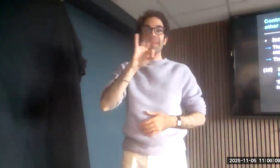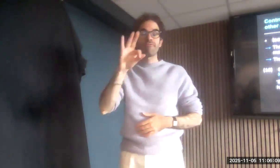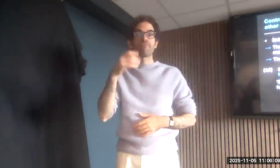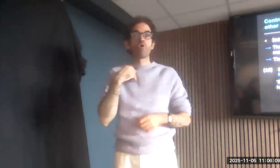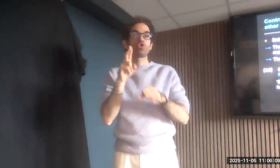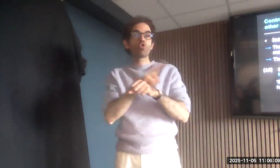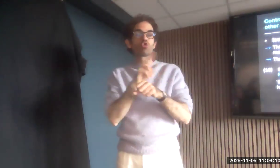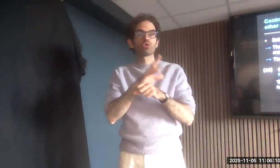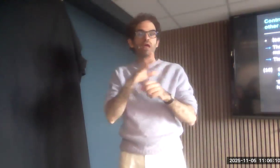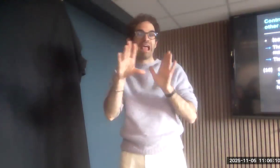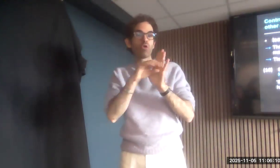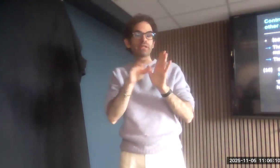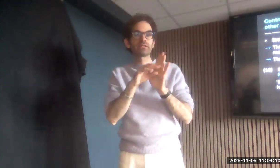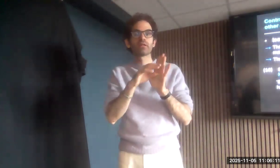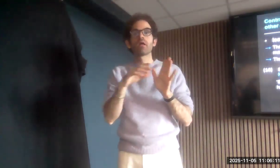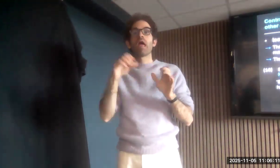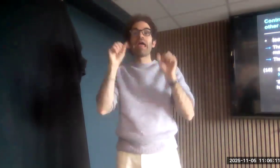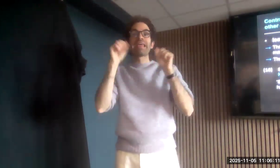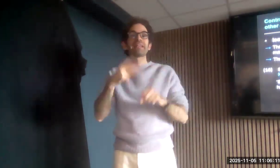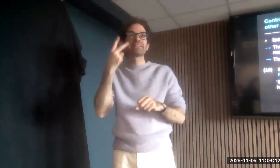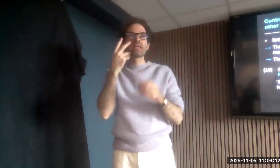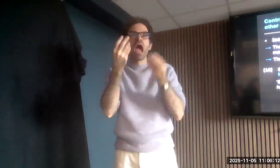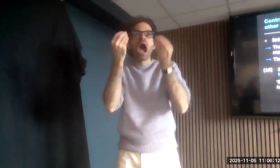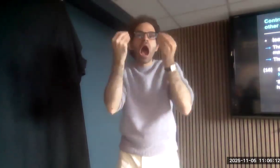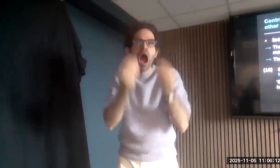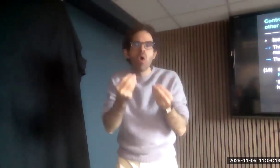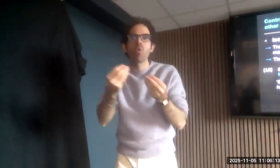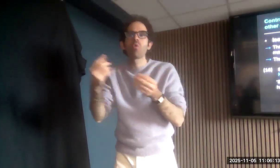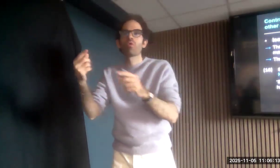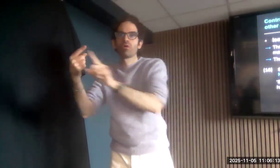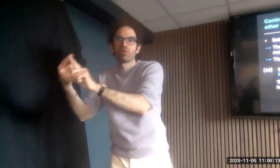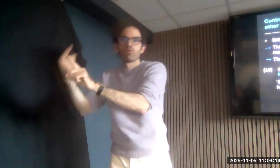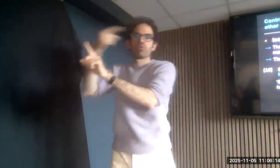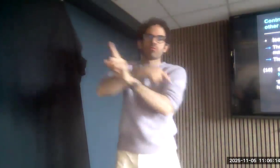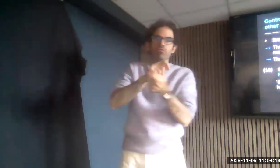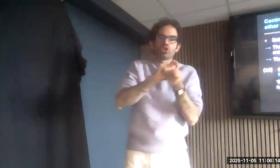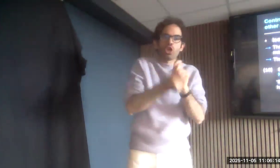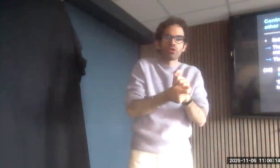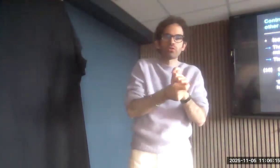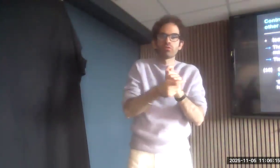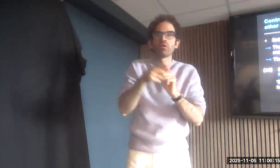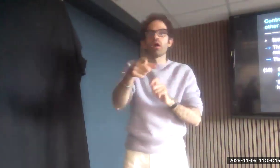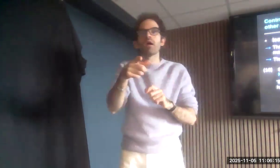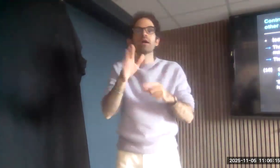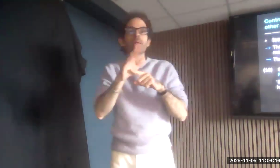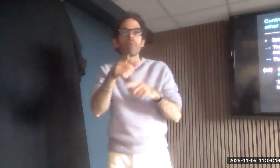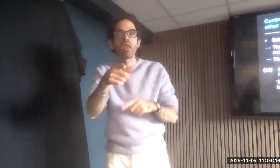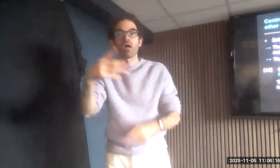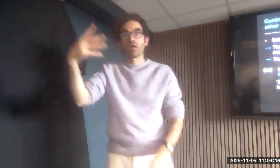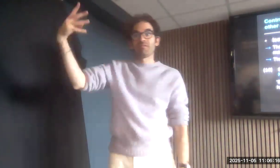of the causative GIVE. So we don't actually need the causative GIVE here.